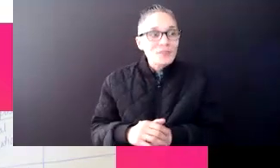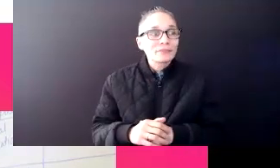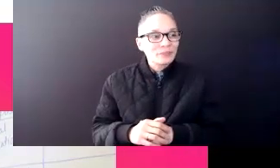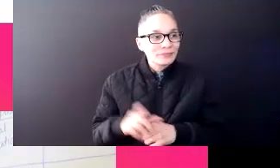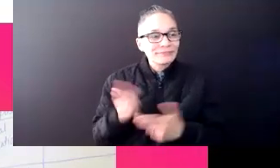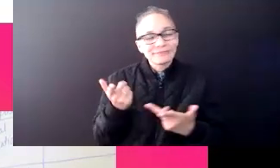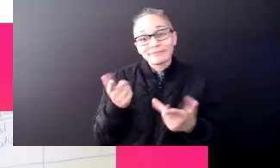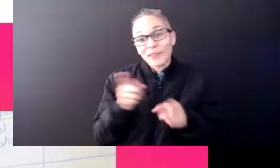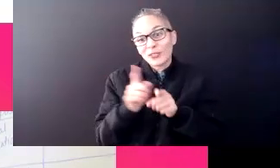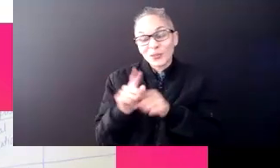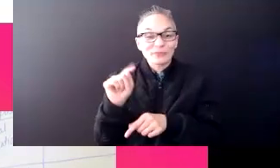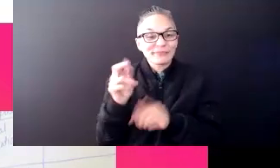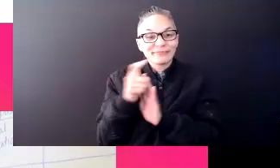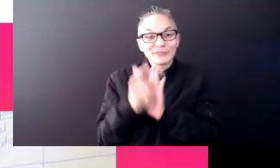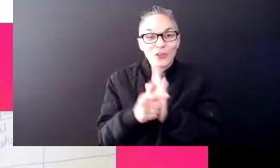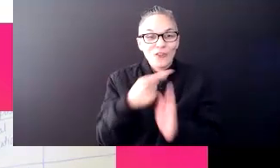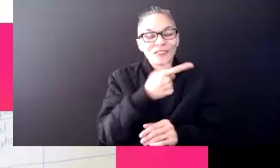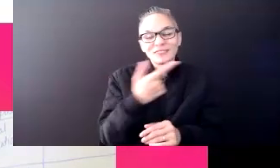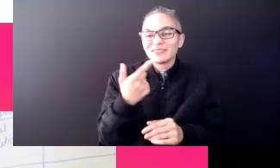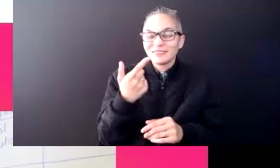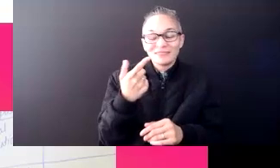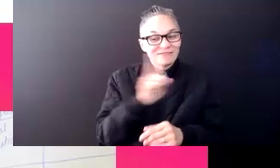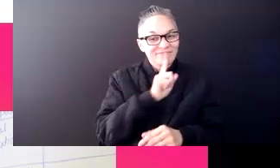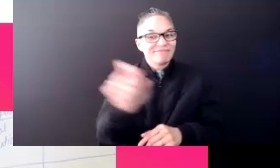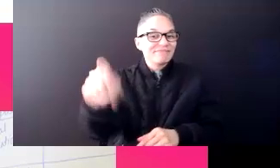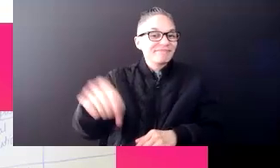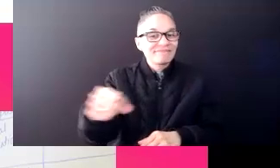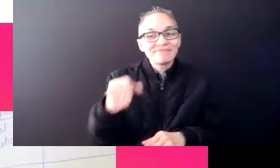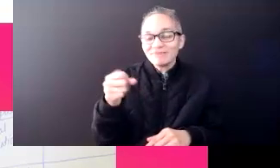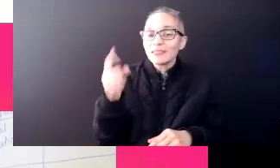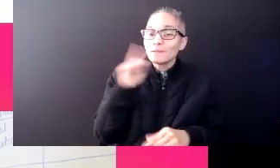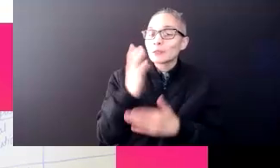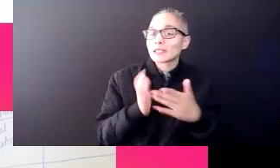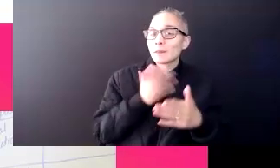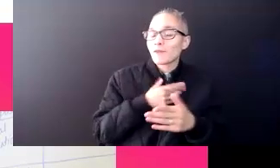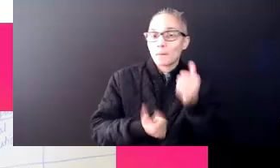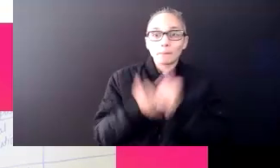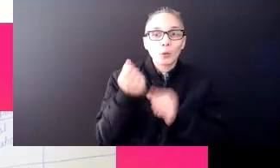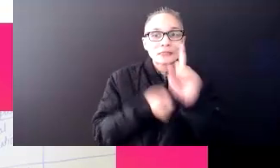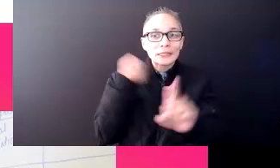And then, you know, this is especially true for some of our most impacted groups.